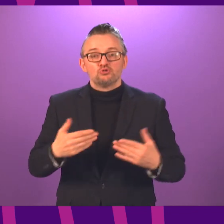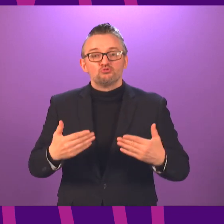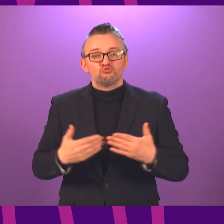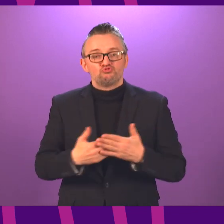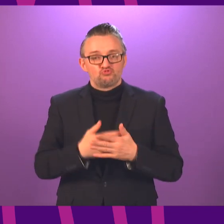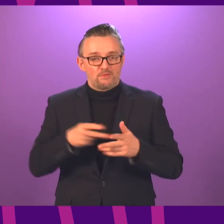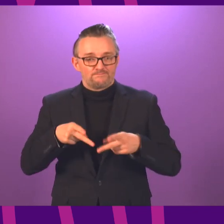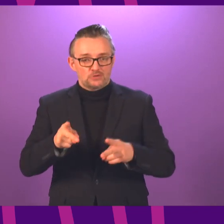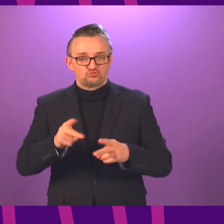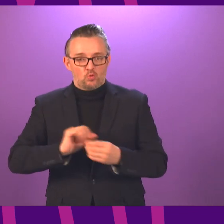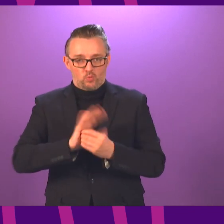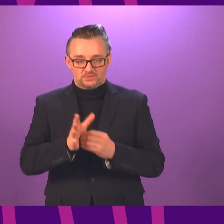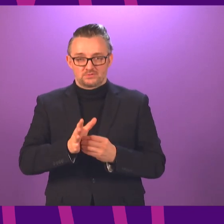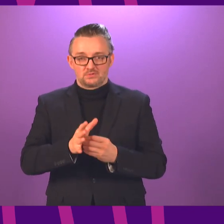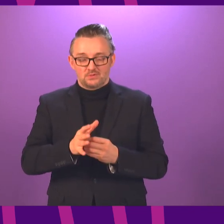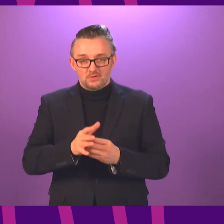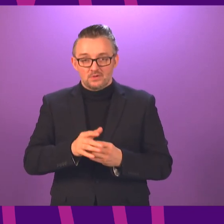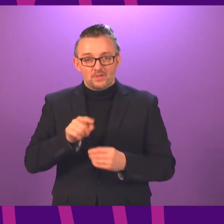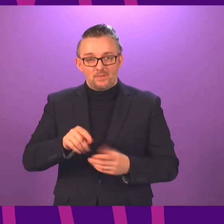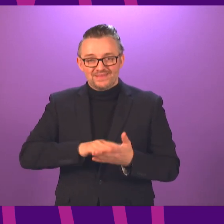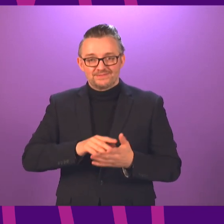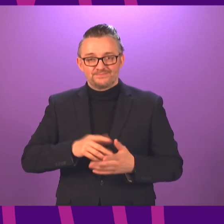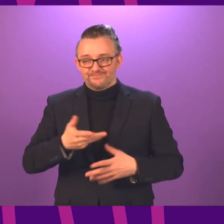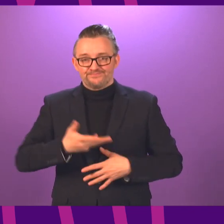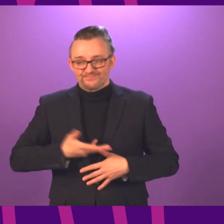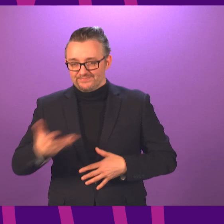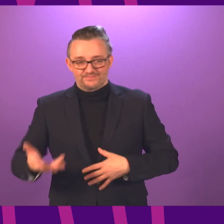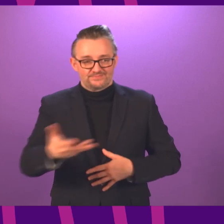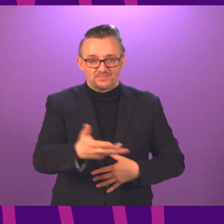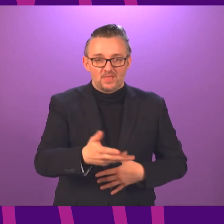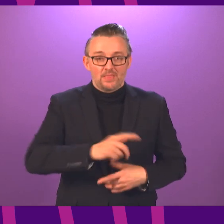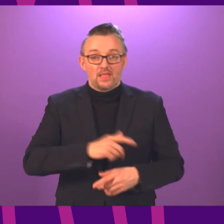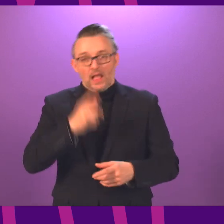that start to undermine the efficacy of the vaccine. That would be a terrible development,